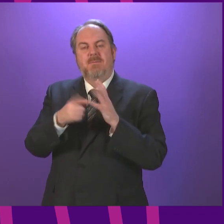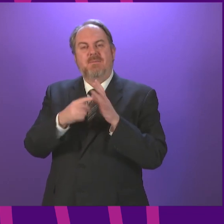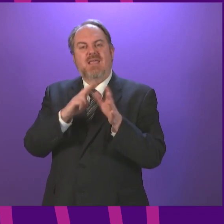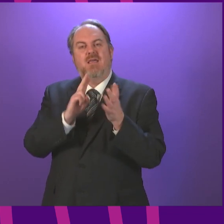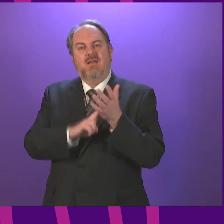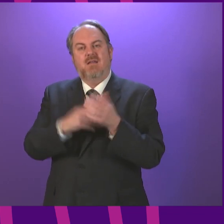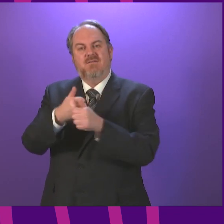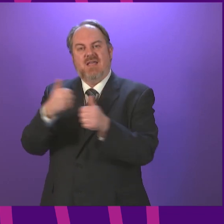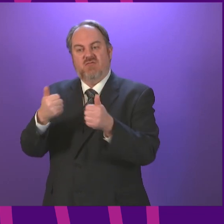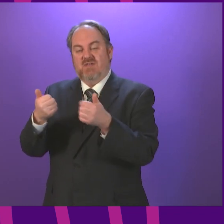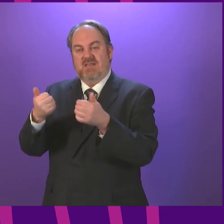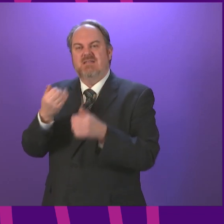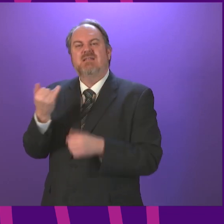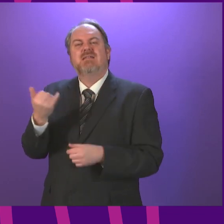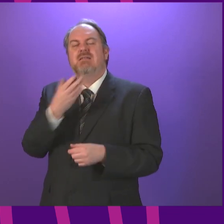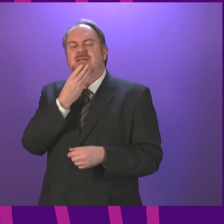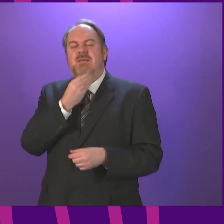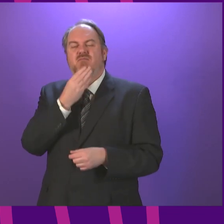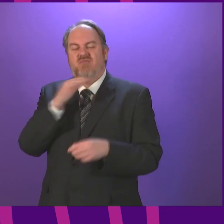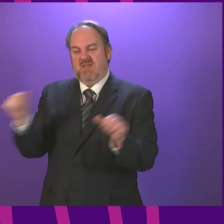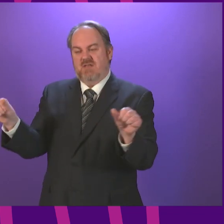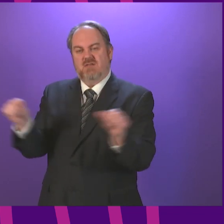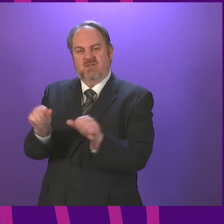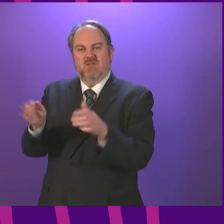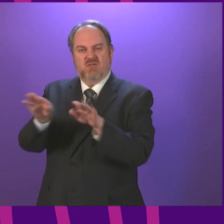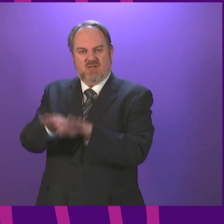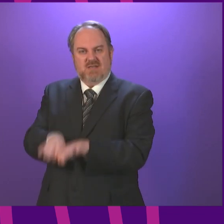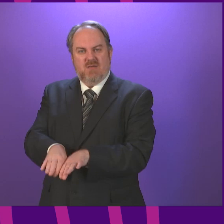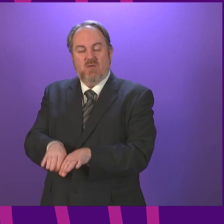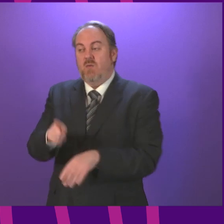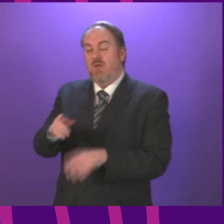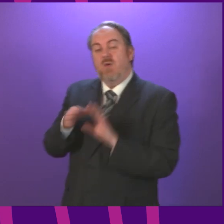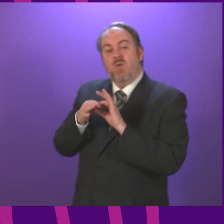outbreak. Fergus Ewing and officials are liaising closely with Quality Meat Scotland, farmers